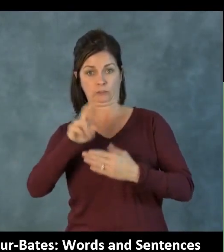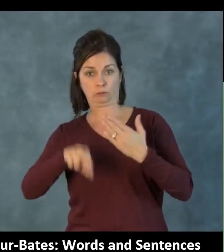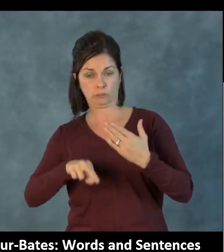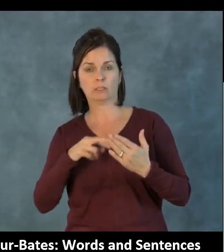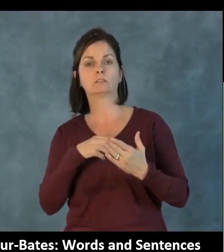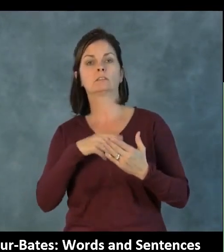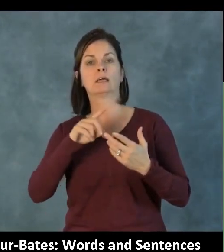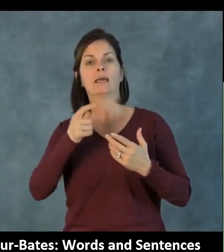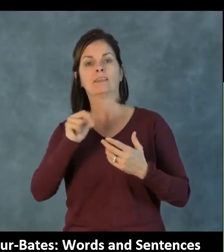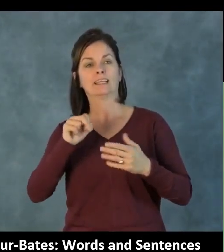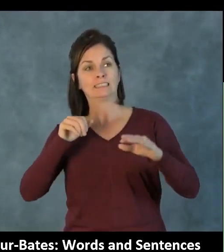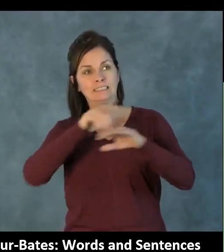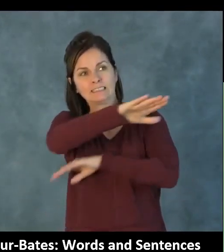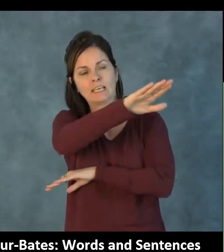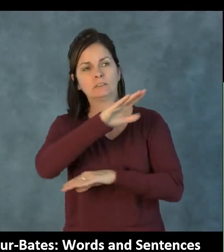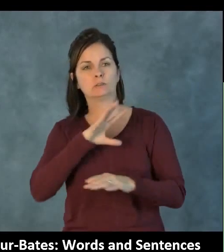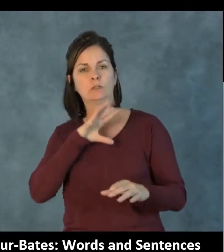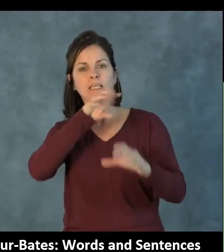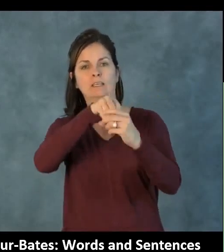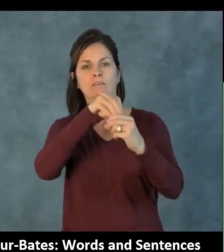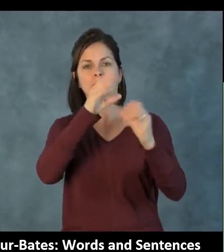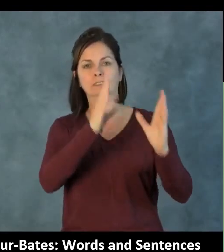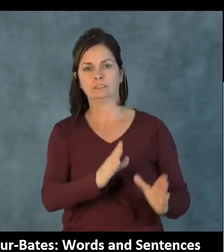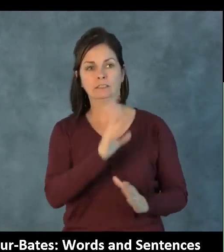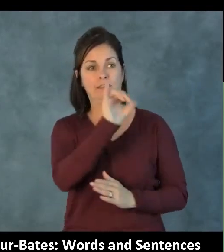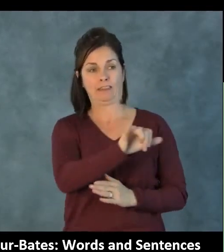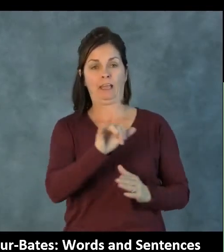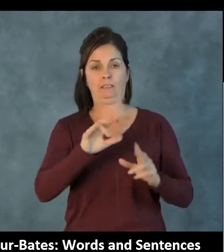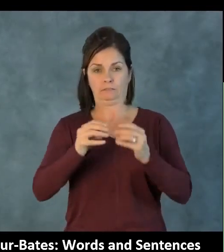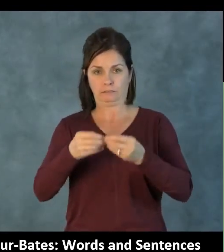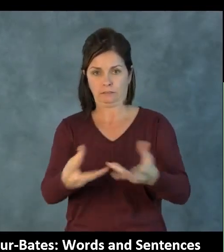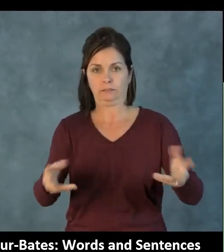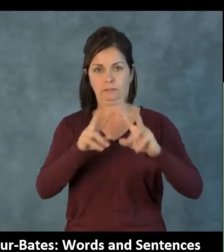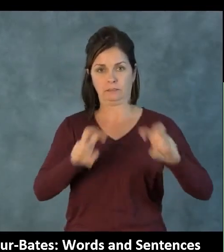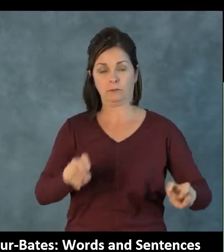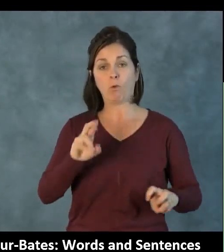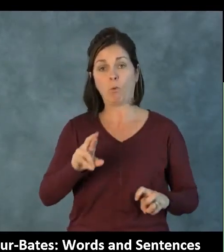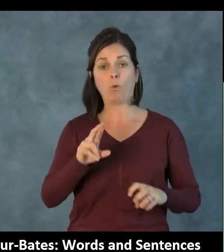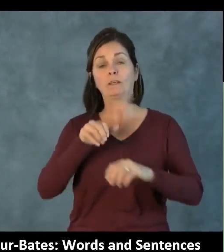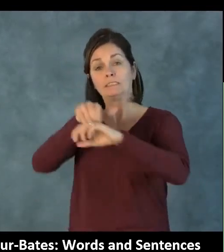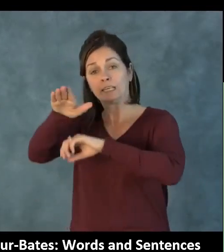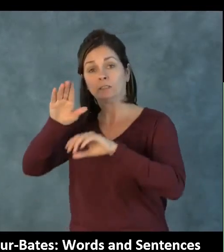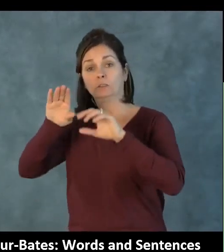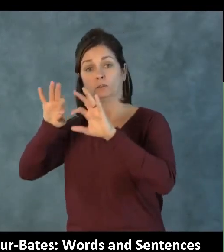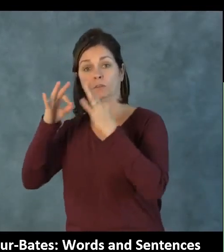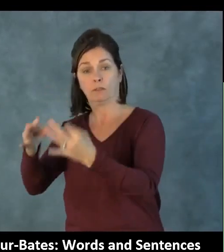and send this to the interventionist, who completed the assessment and/or the family.